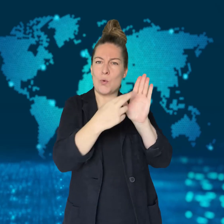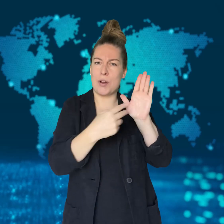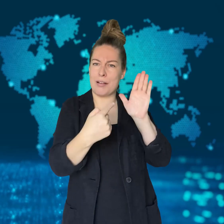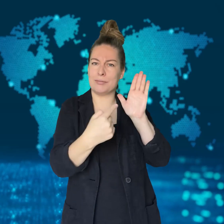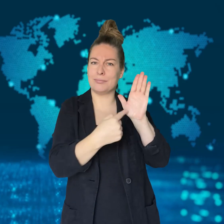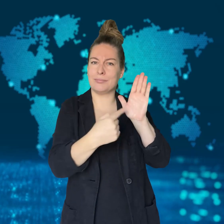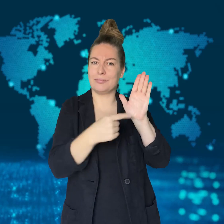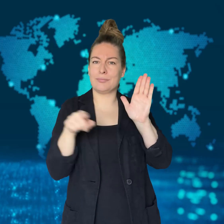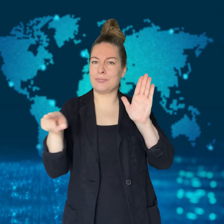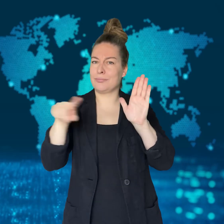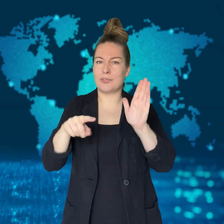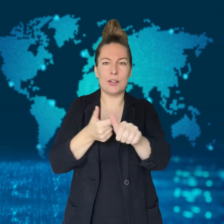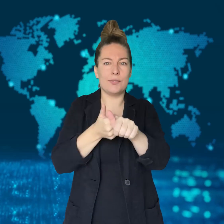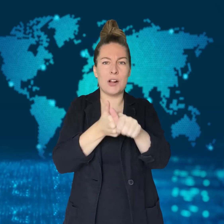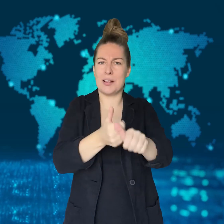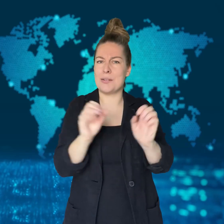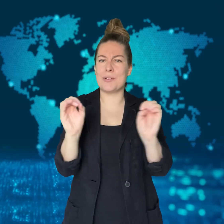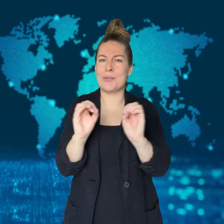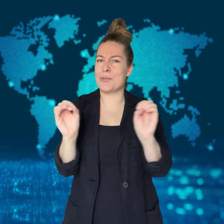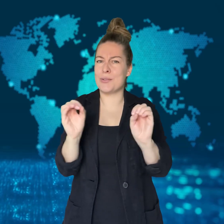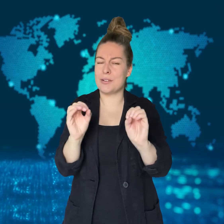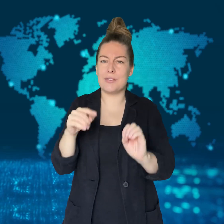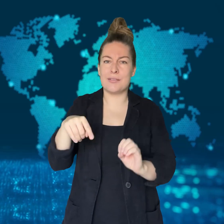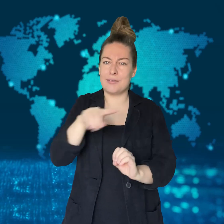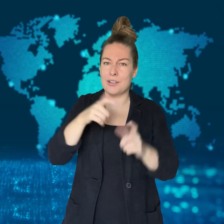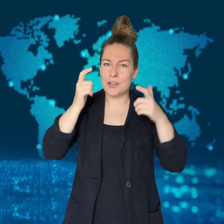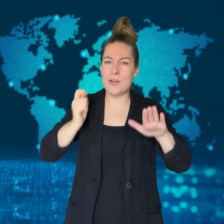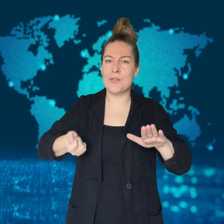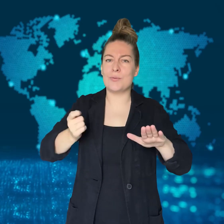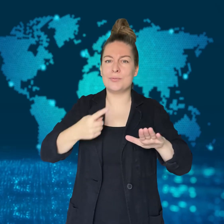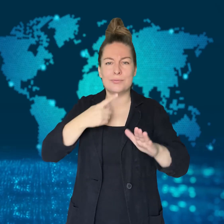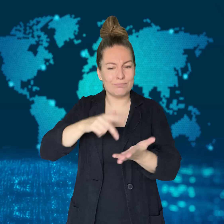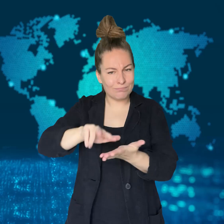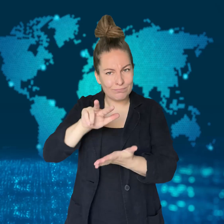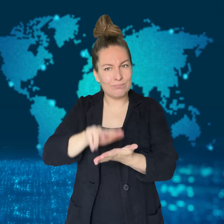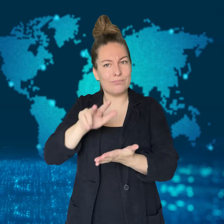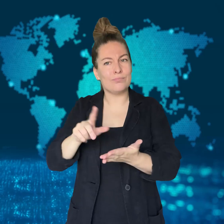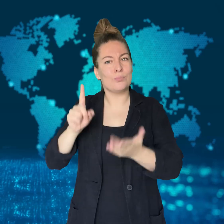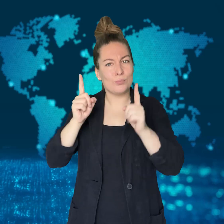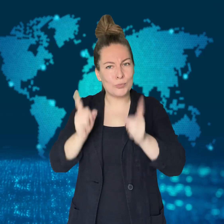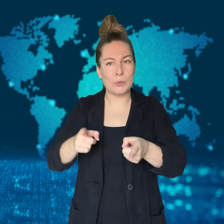updates by Canadian airlines.